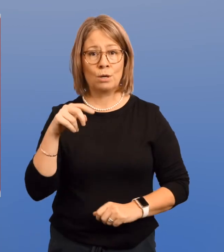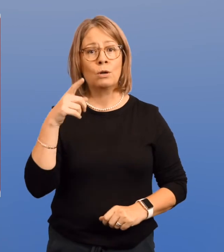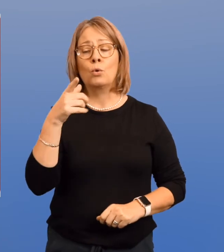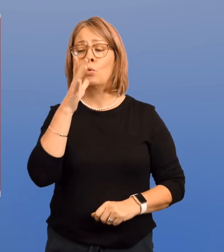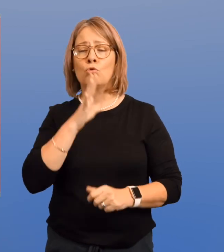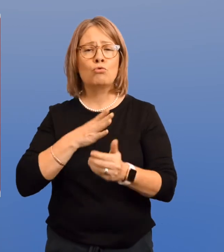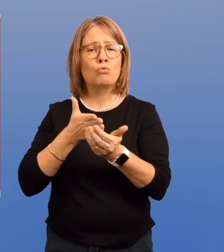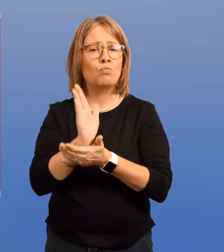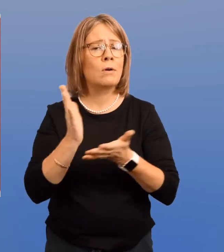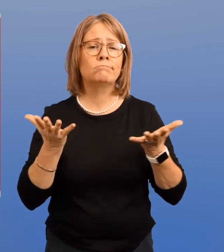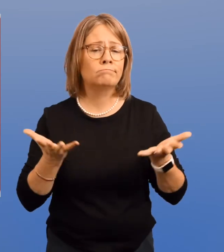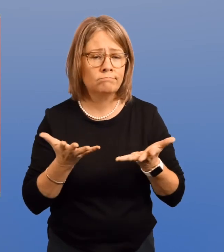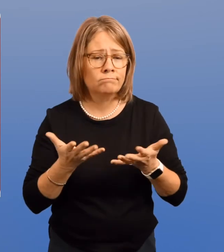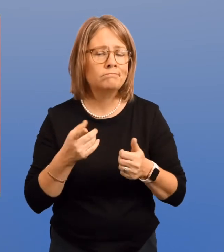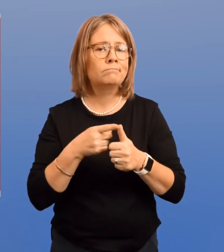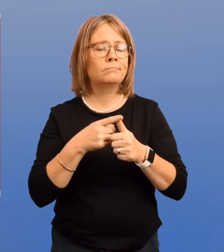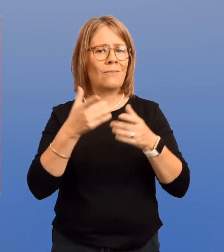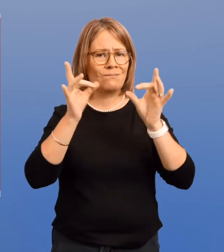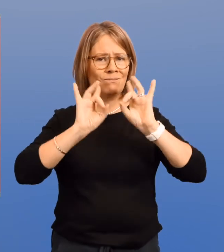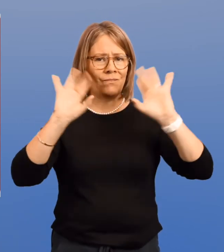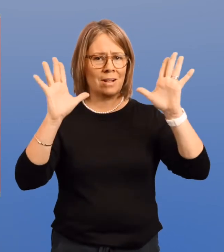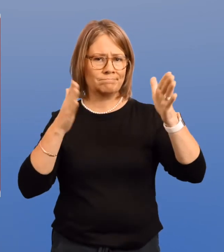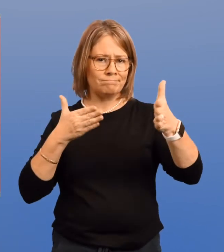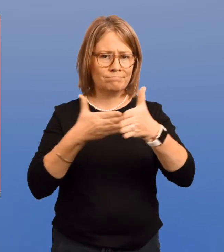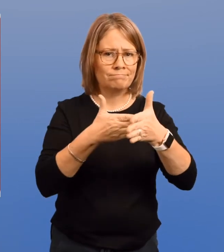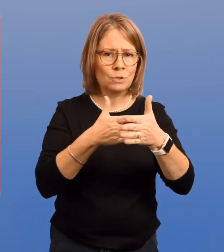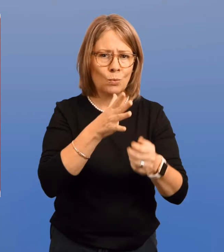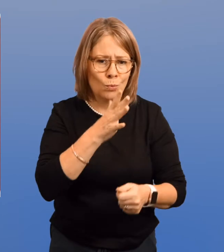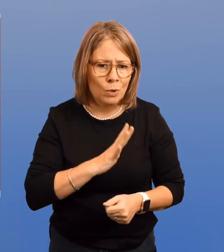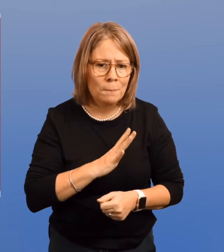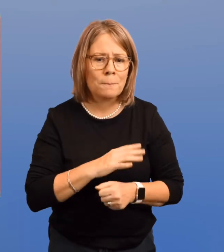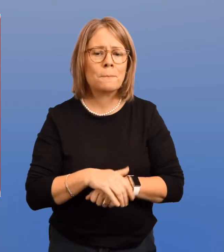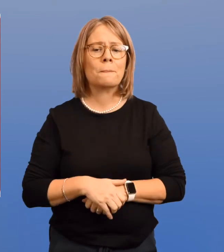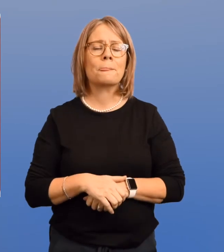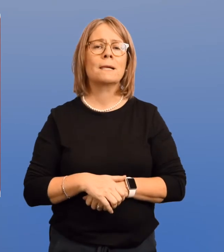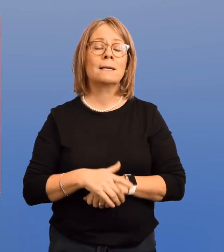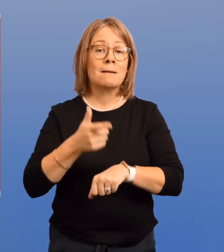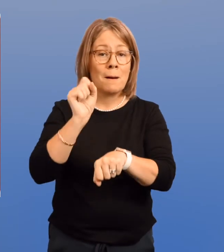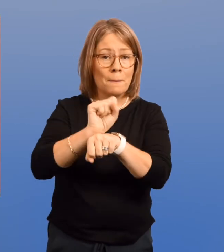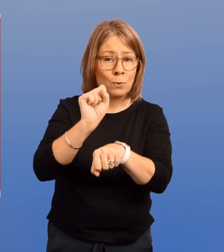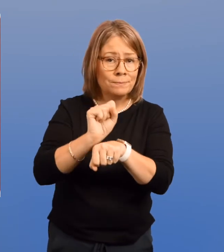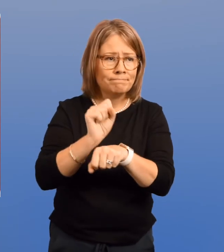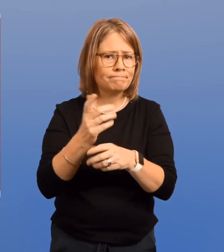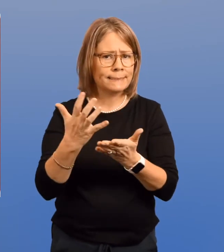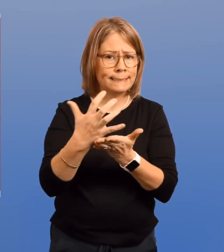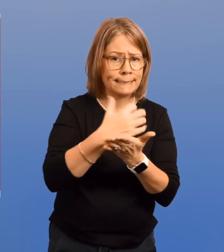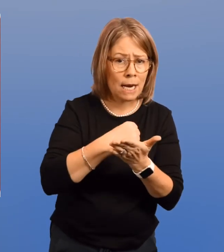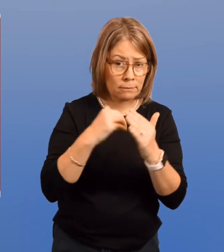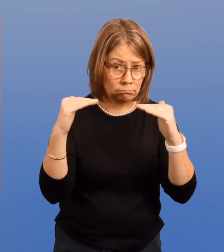Women's rights refer to violence against women, employment;